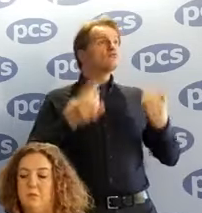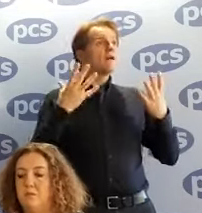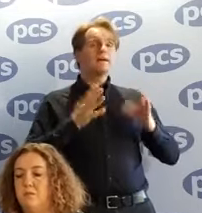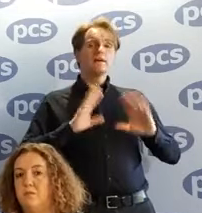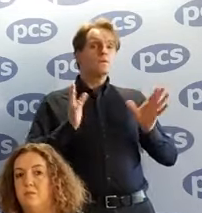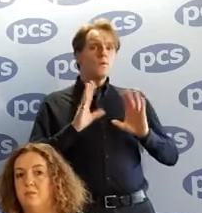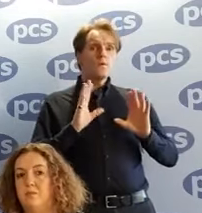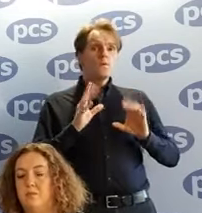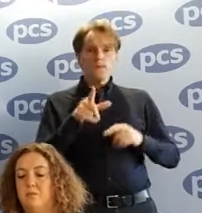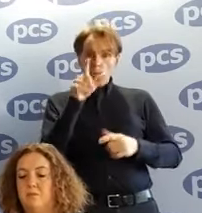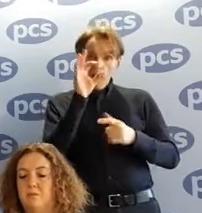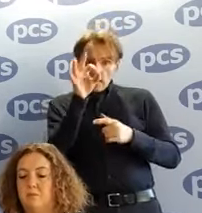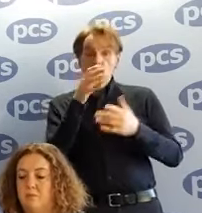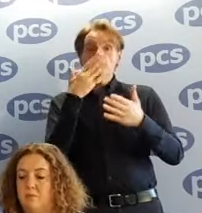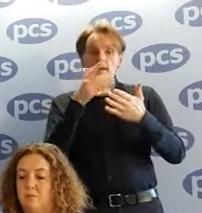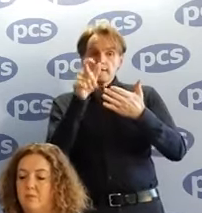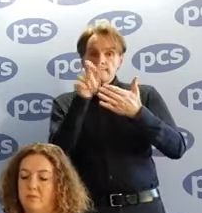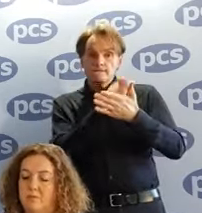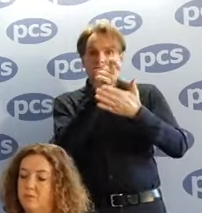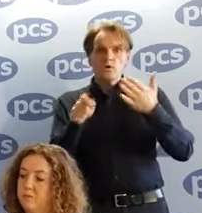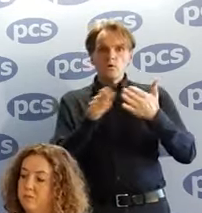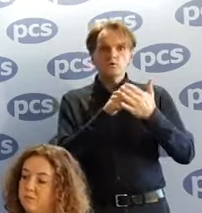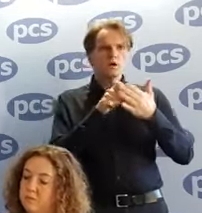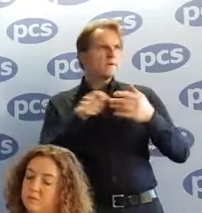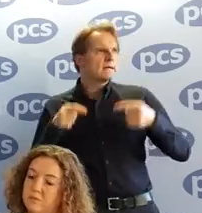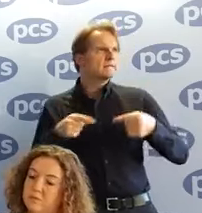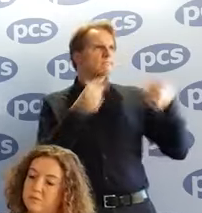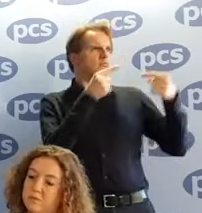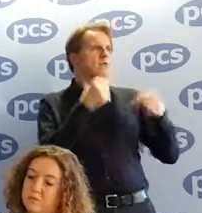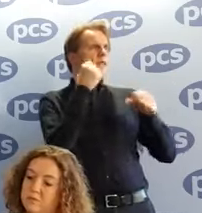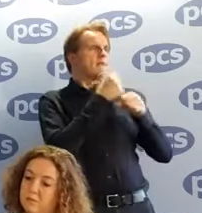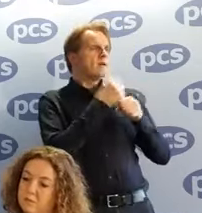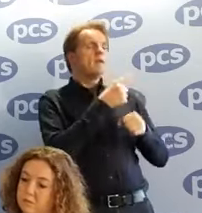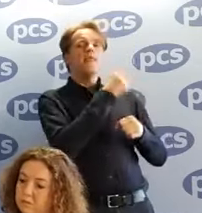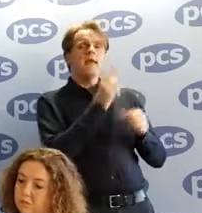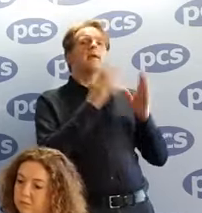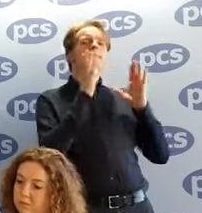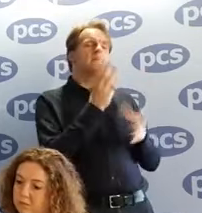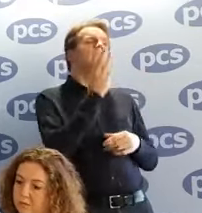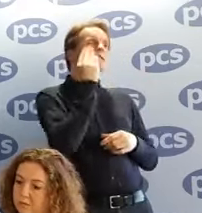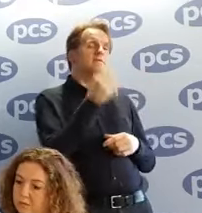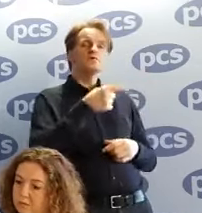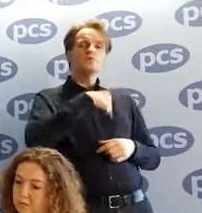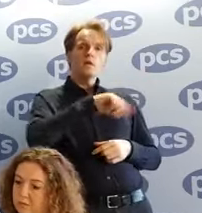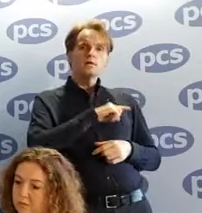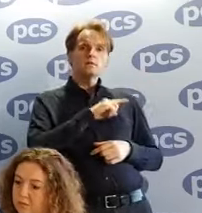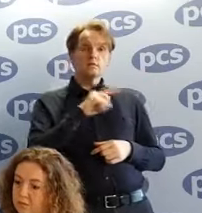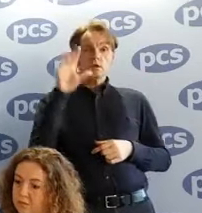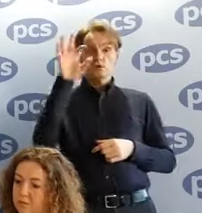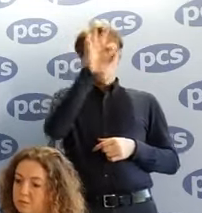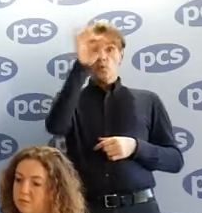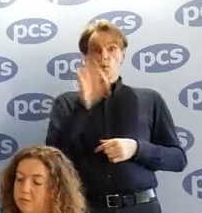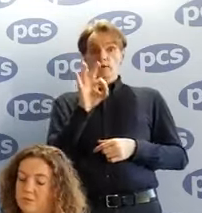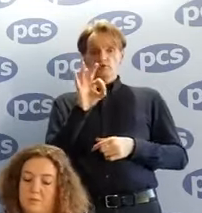realises that we can cause them some serious issues and therefore the question on Brexit is a really important one. I mean let's just